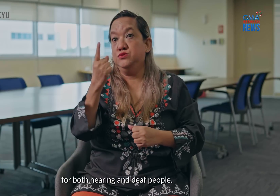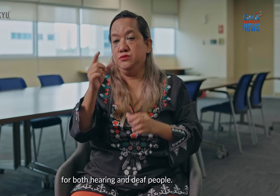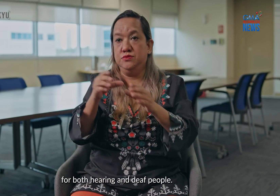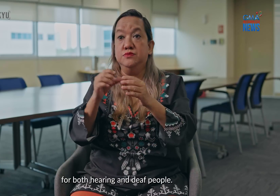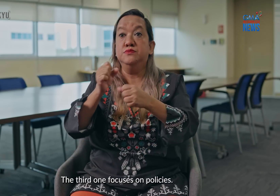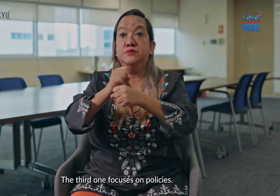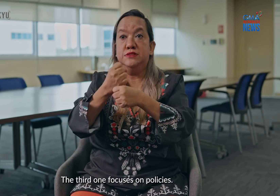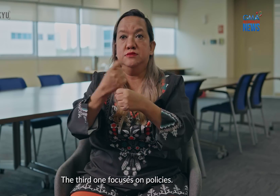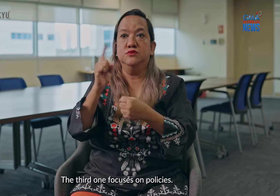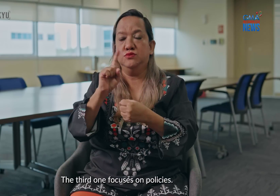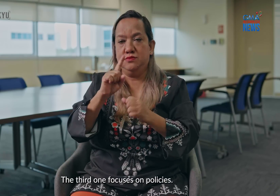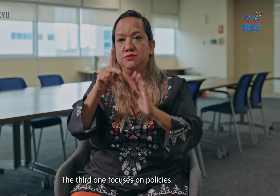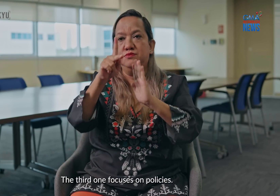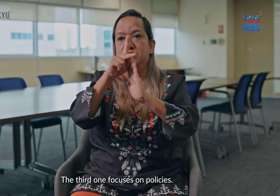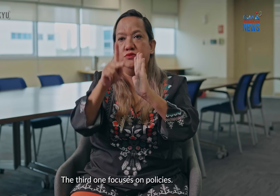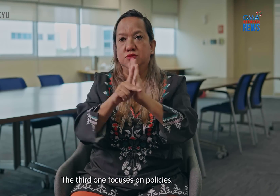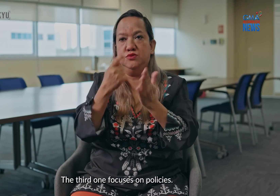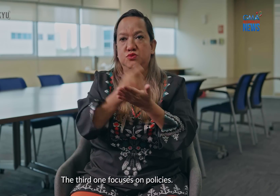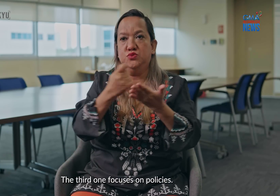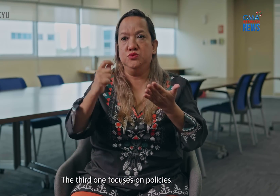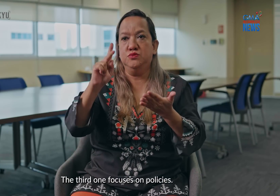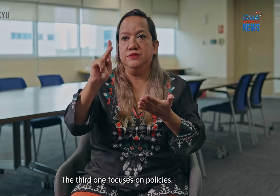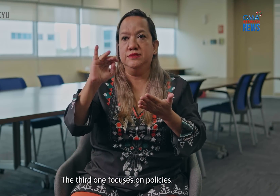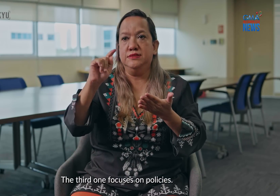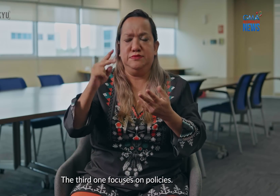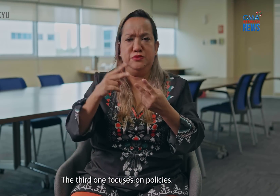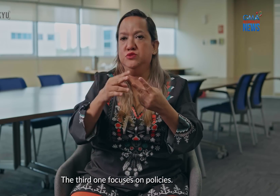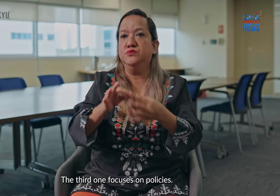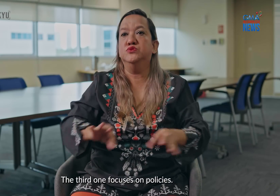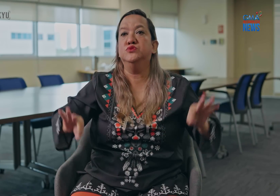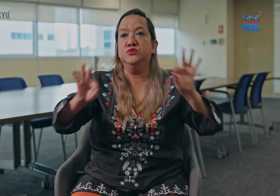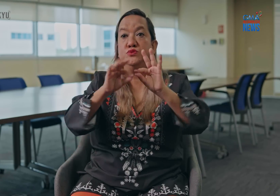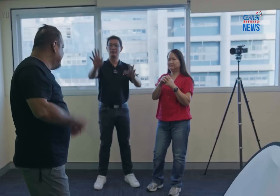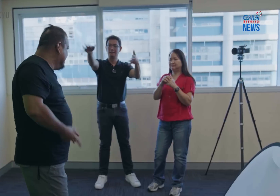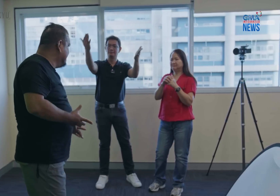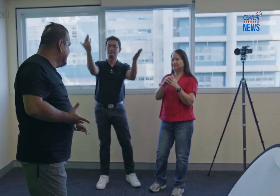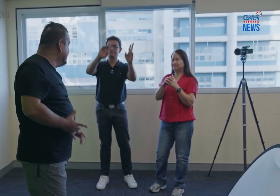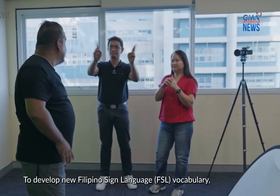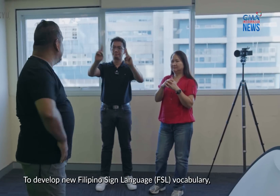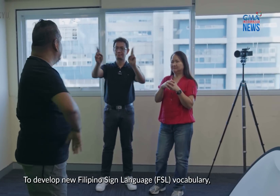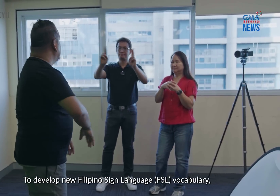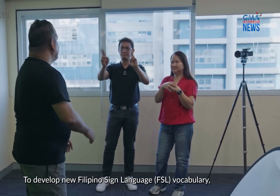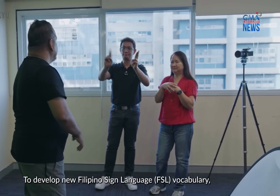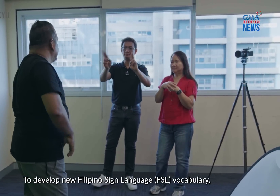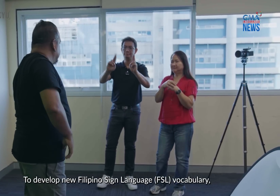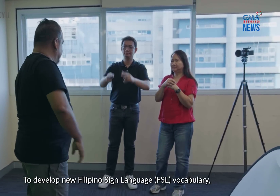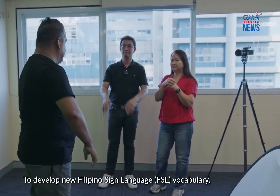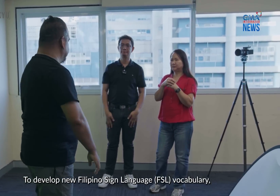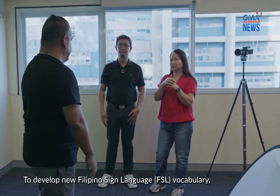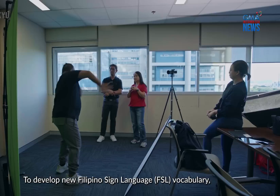are being taken regarding climate change, and whether they can redistribute modules